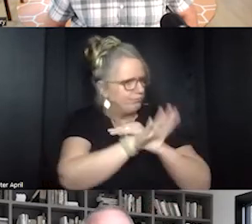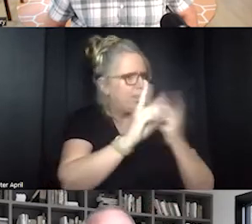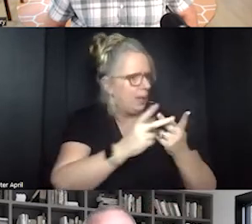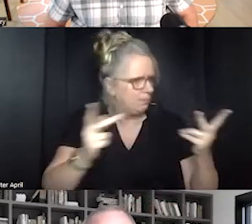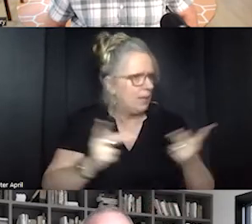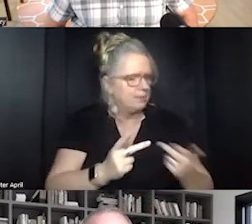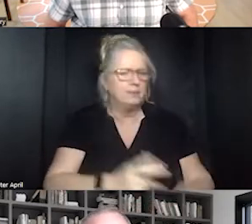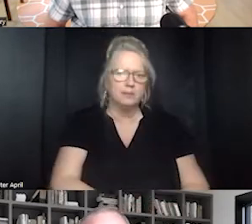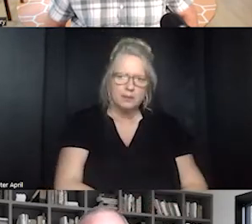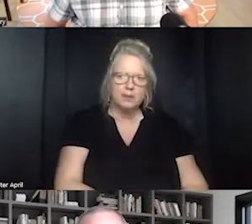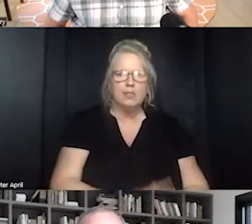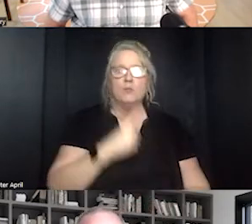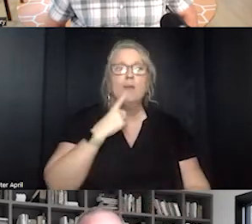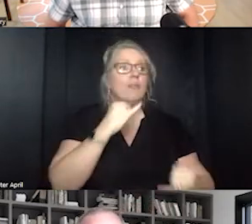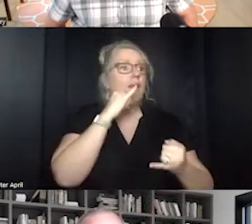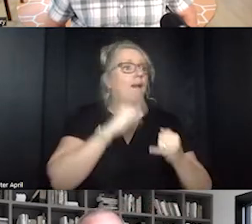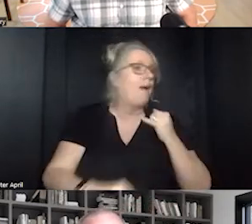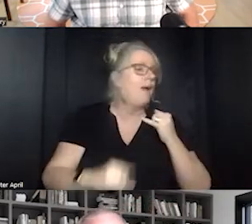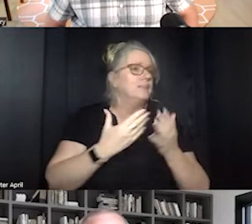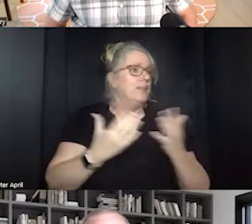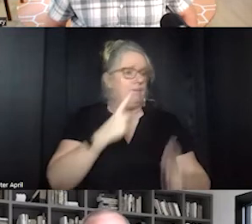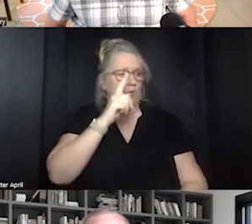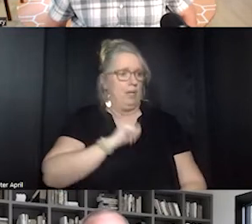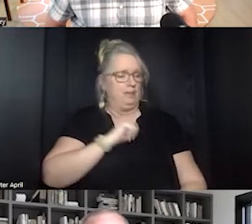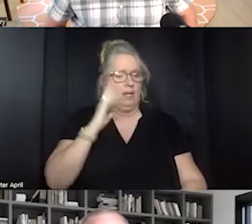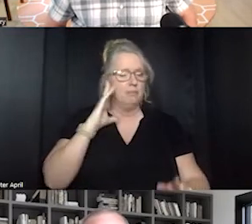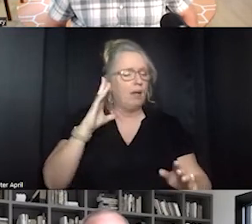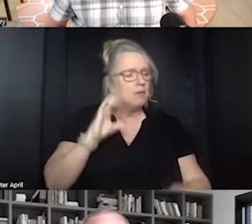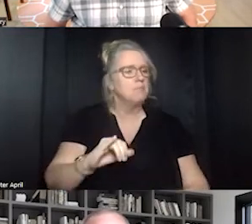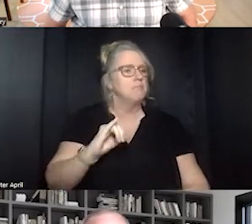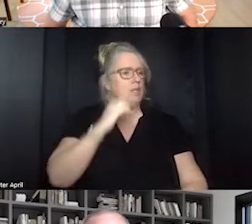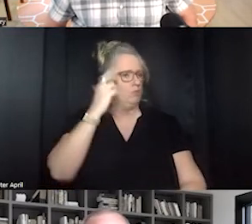I'LL TILL YOU THE LAST THING. FOR ME, WHAT WE HAVE REAL ID TOO, JUST VERY DIFFERENT GAPS